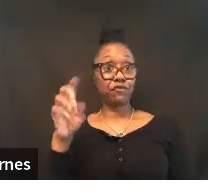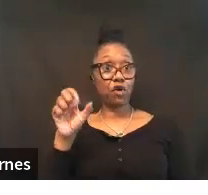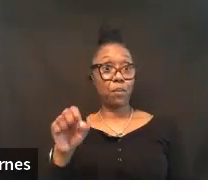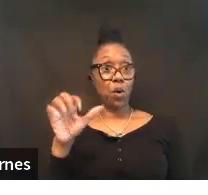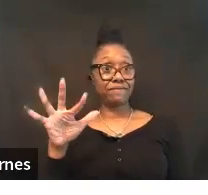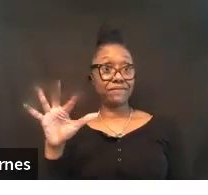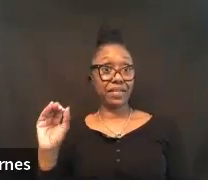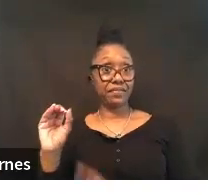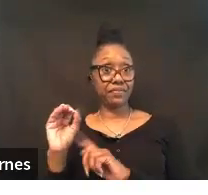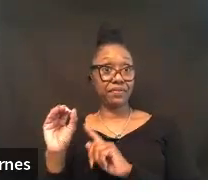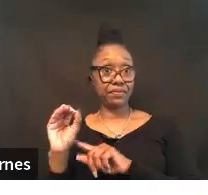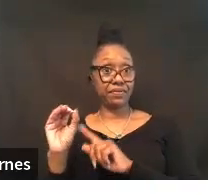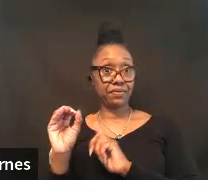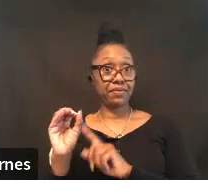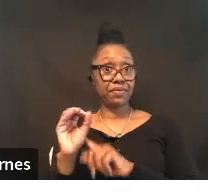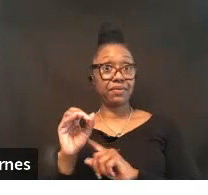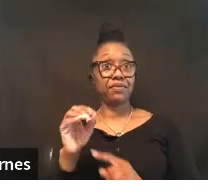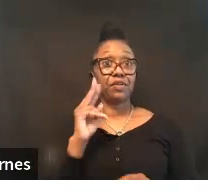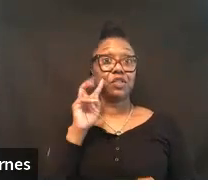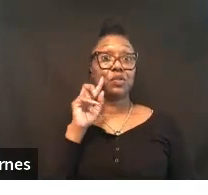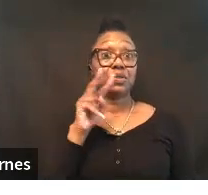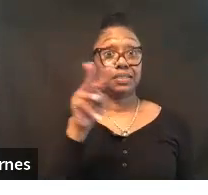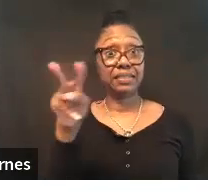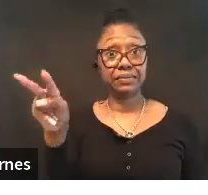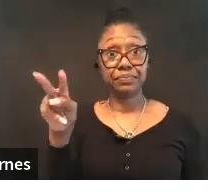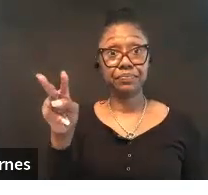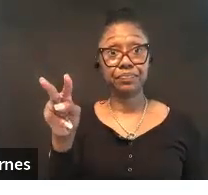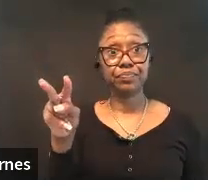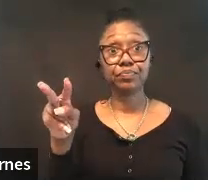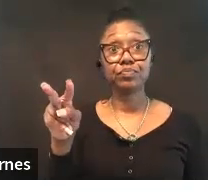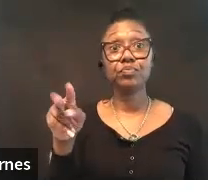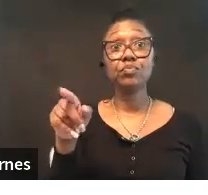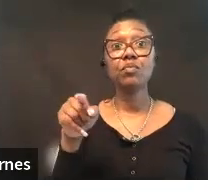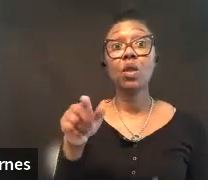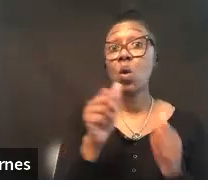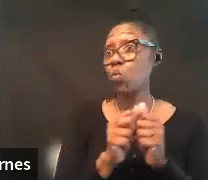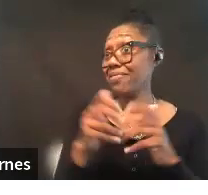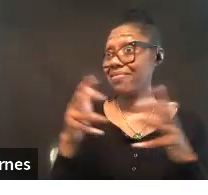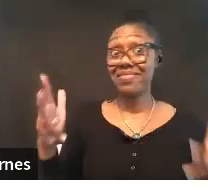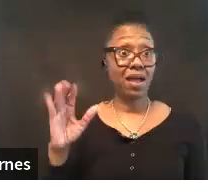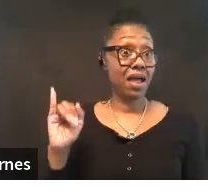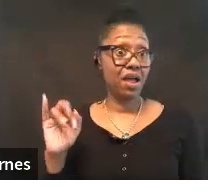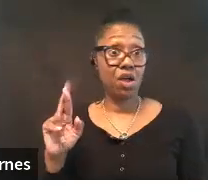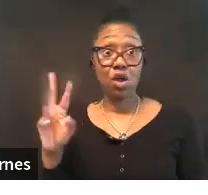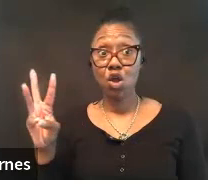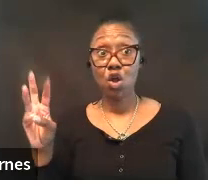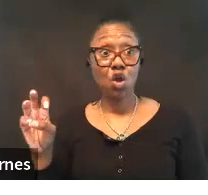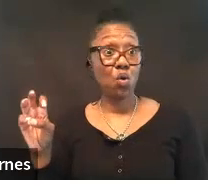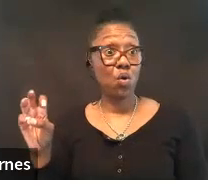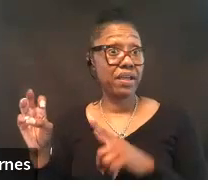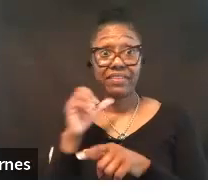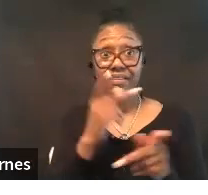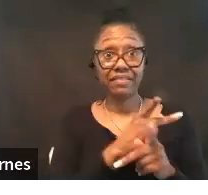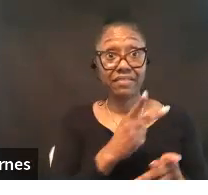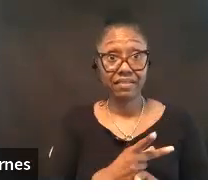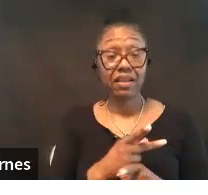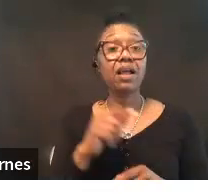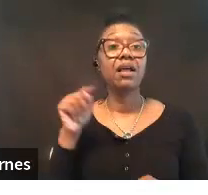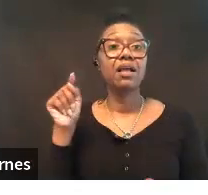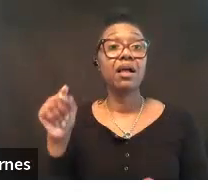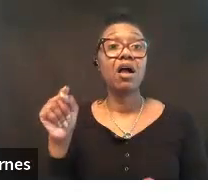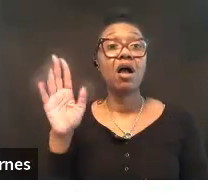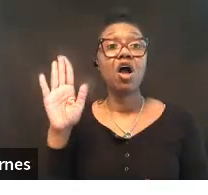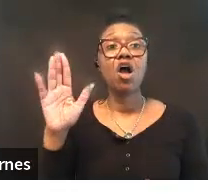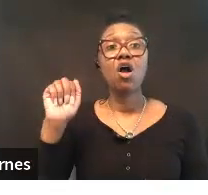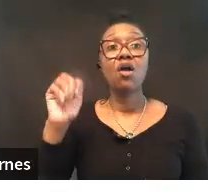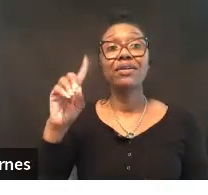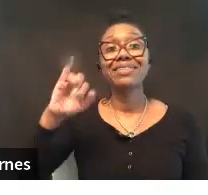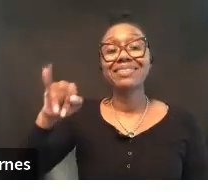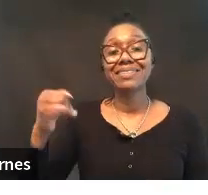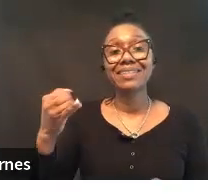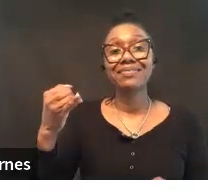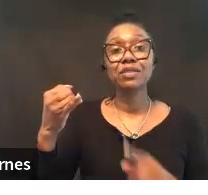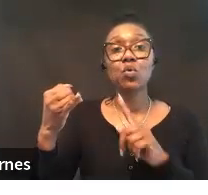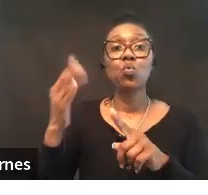As the caption in the arrow, shows here without the, Her, SSI or her adjusted SSI, excuse me, would have been $18 less.